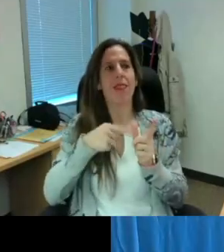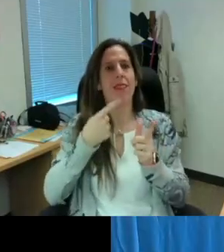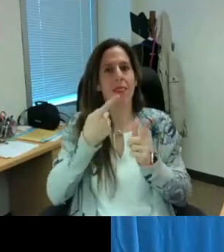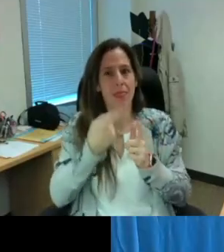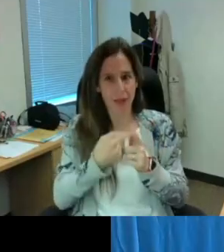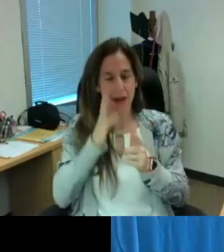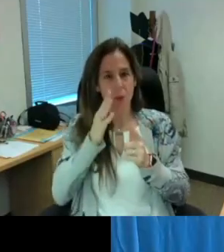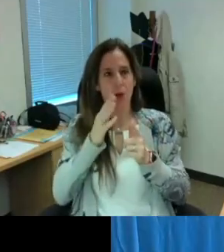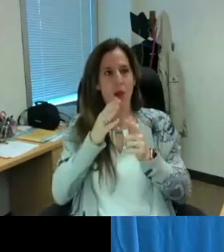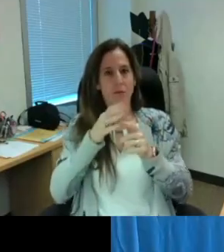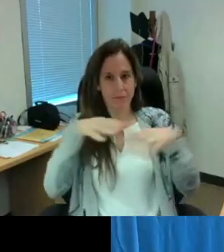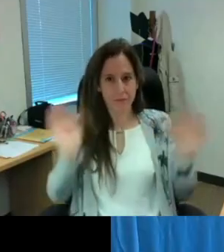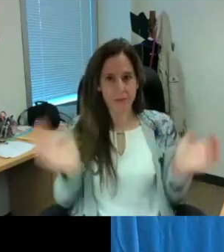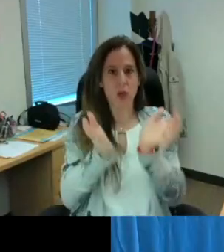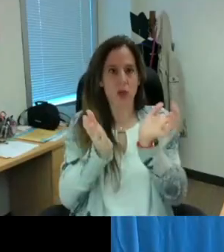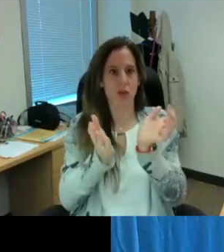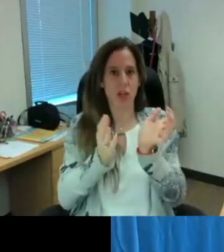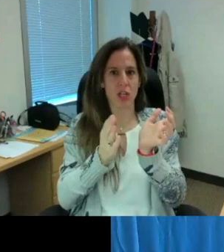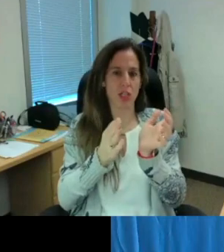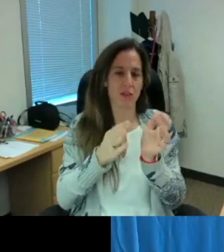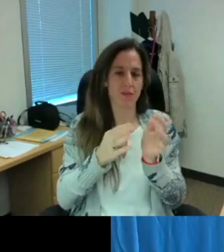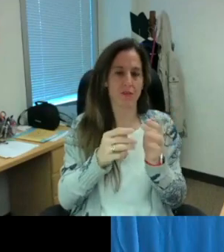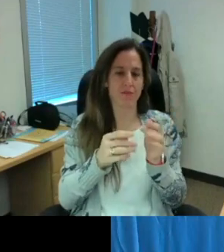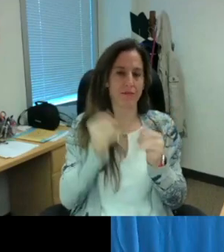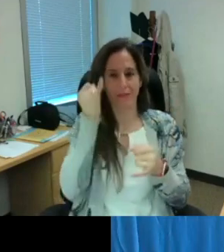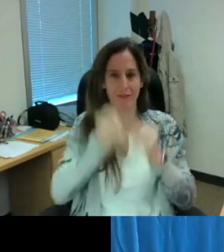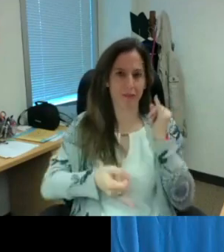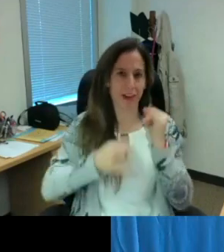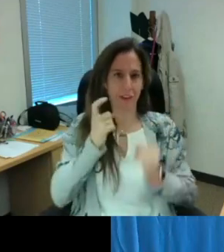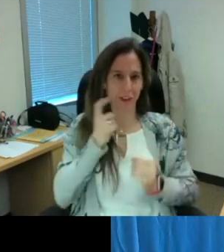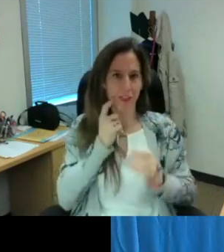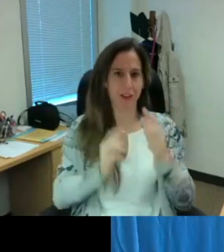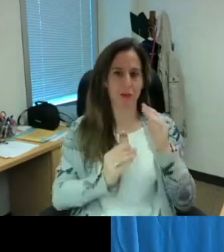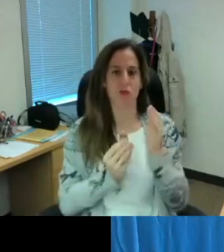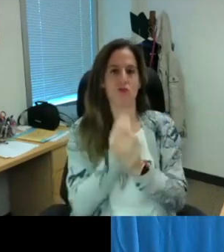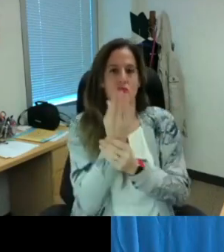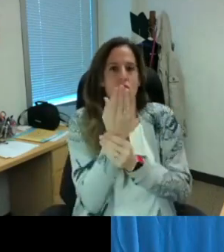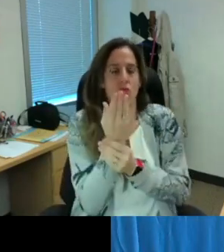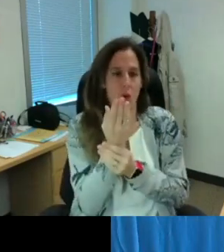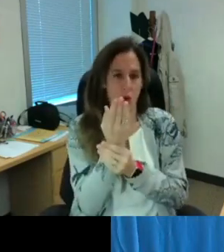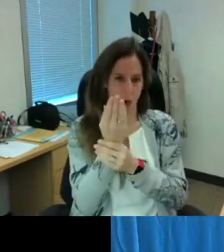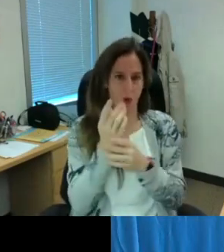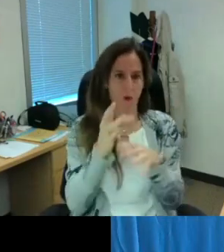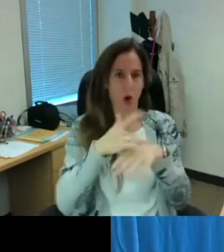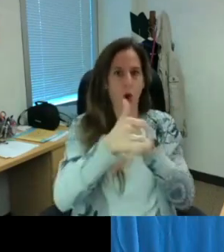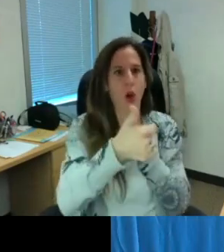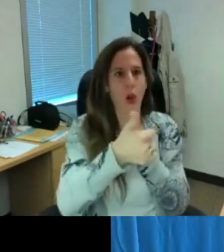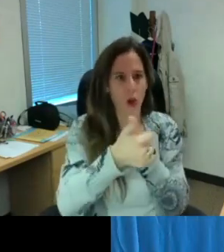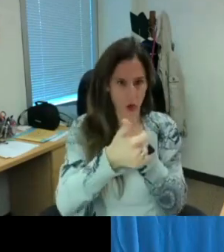falling out at a younger age which will then encourage their adult teeth to grow